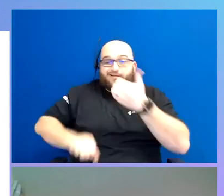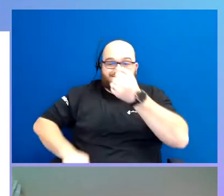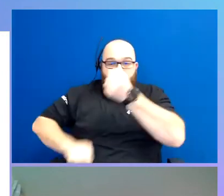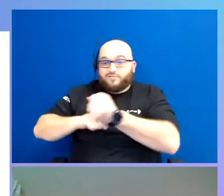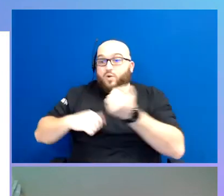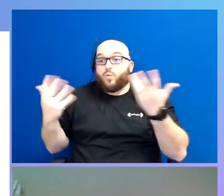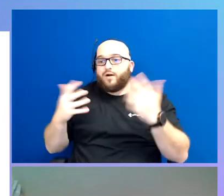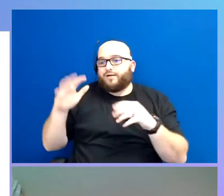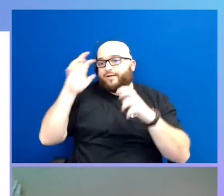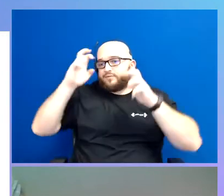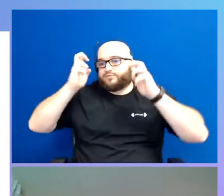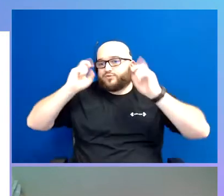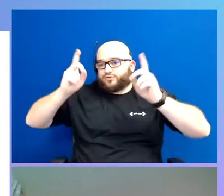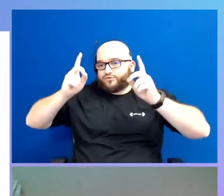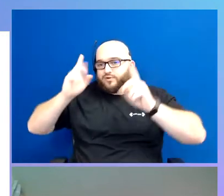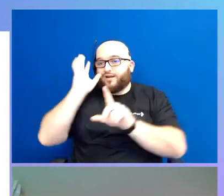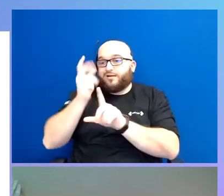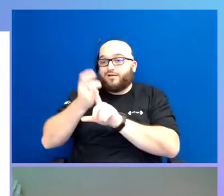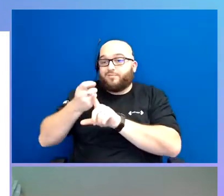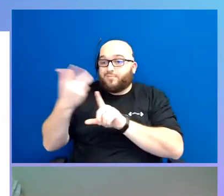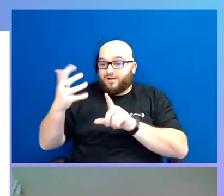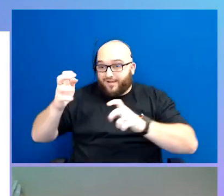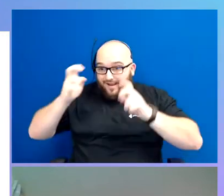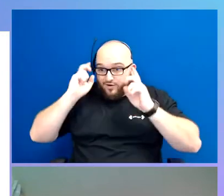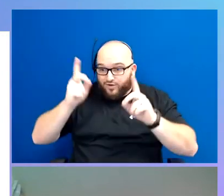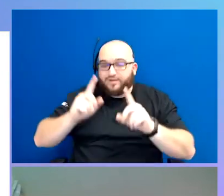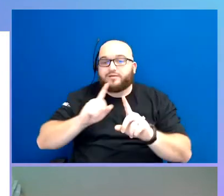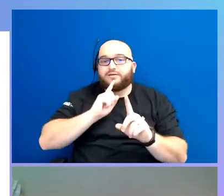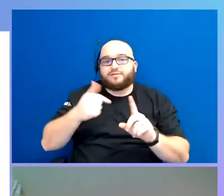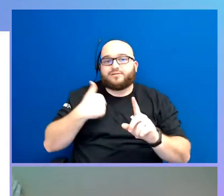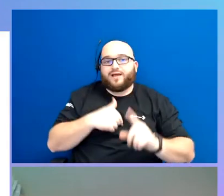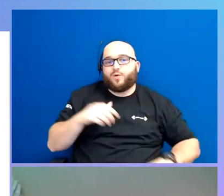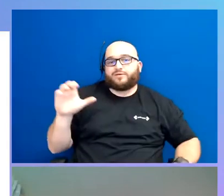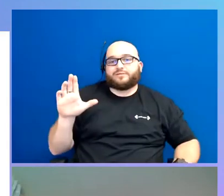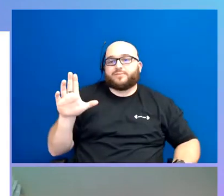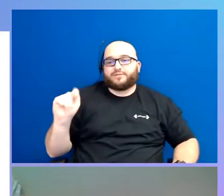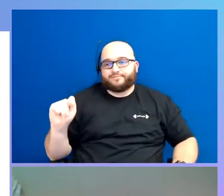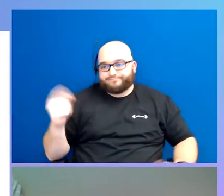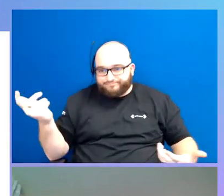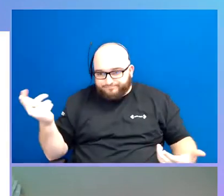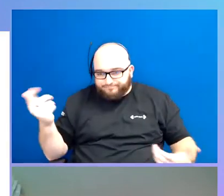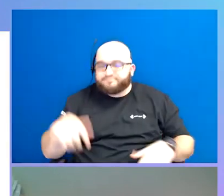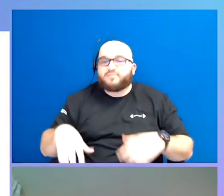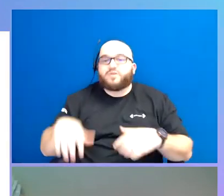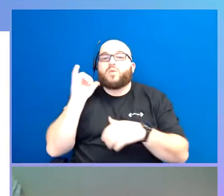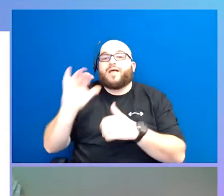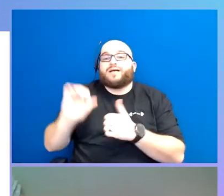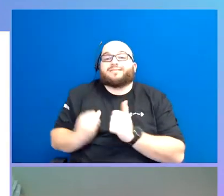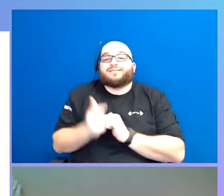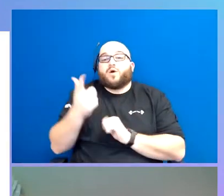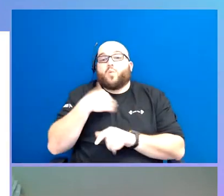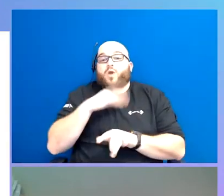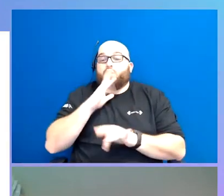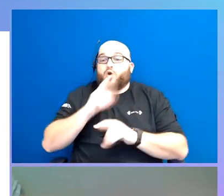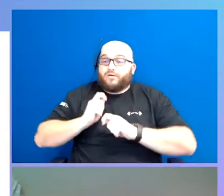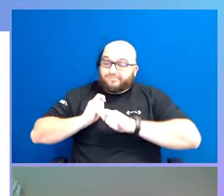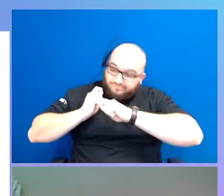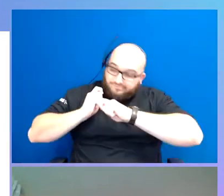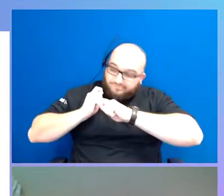of that education comes the CBT part. So this is how we are